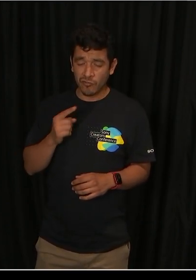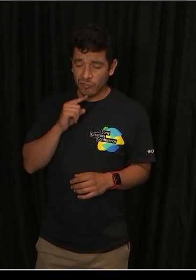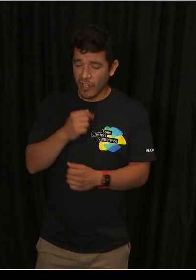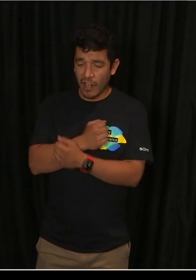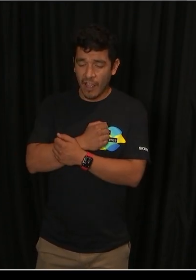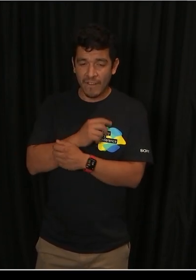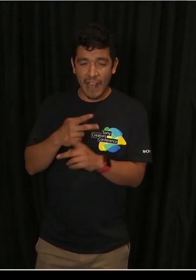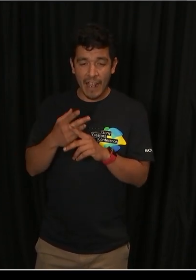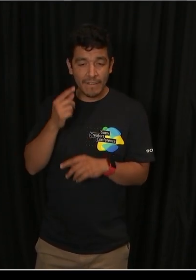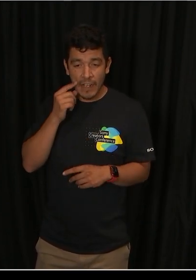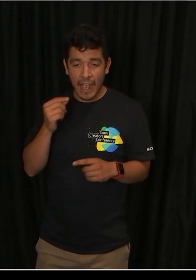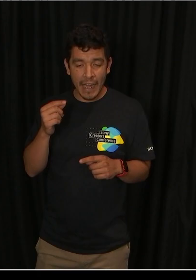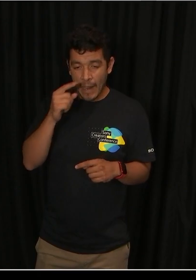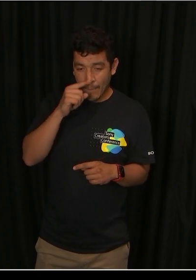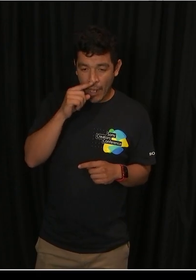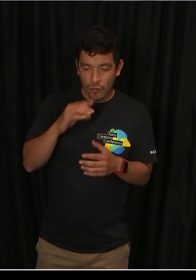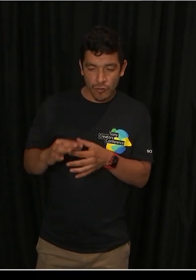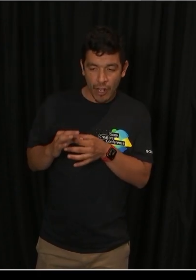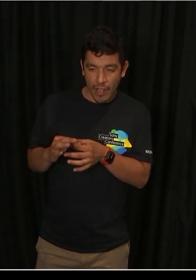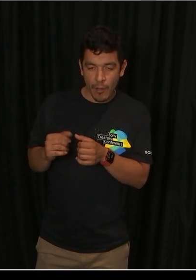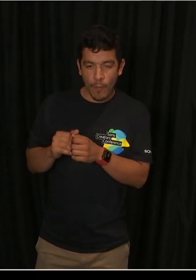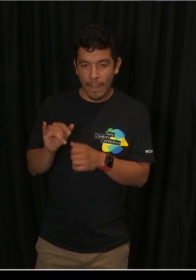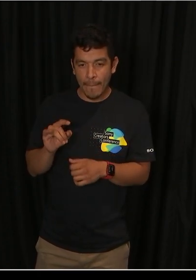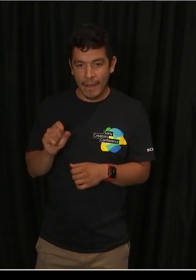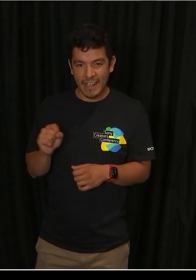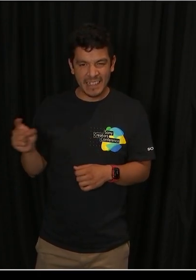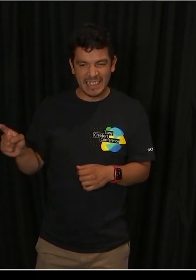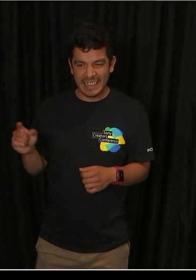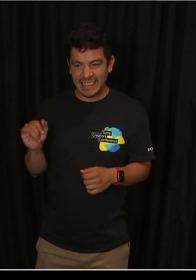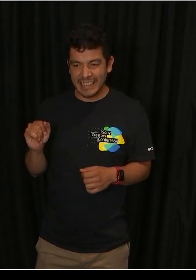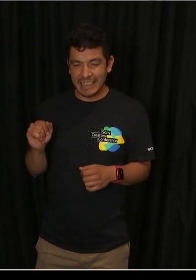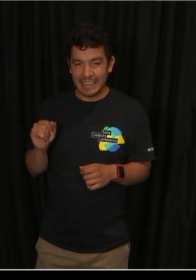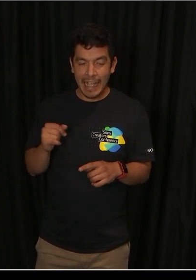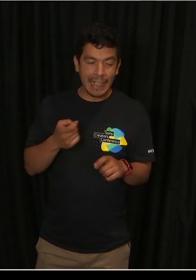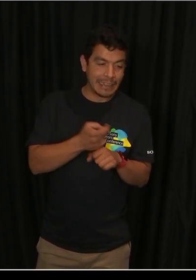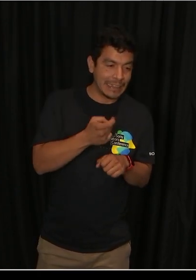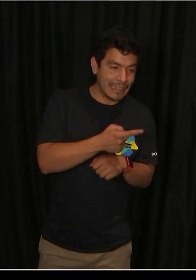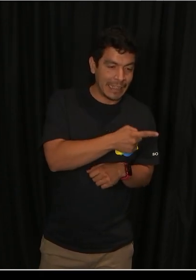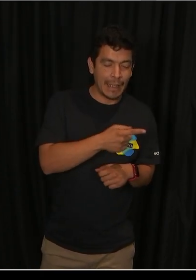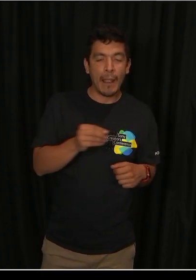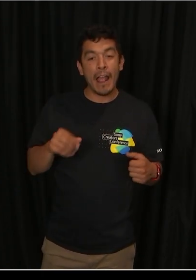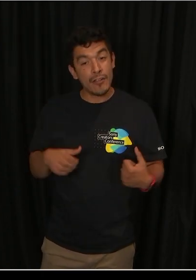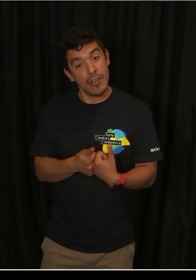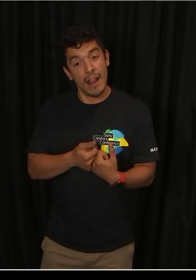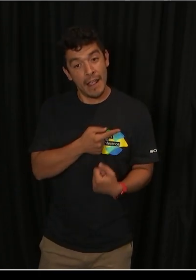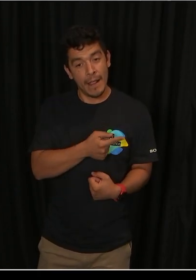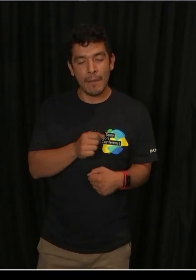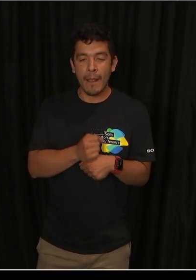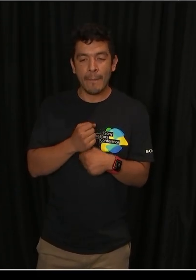cat and mouse relationship that he has with Miles here. He's agitating him and providing a challenge, making Miles walk right through him.